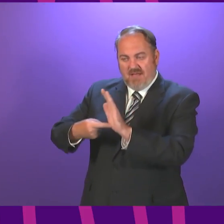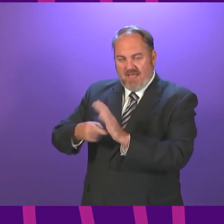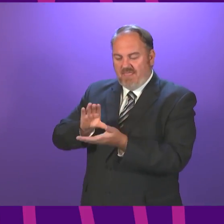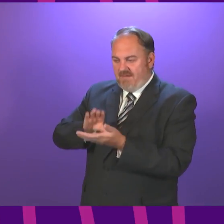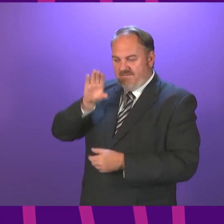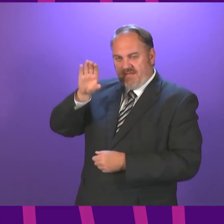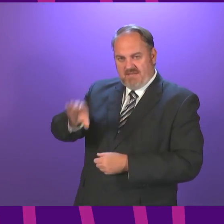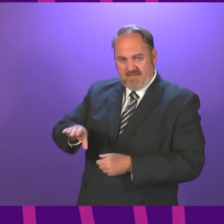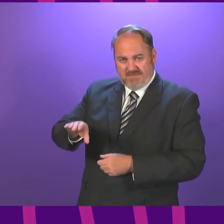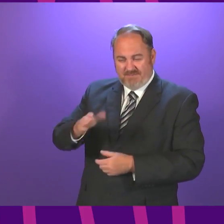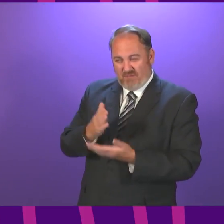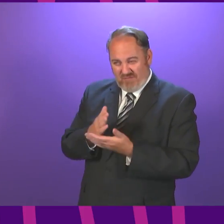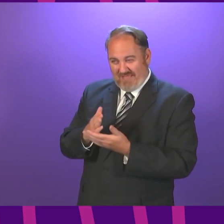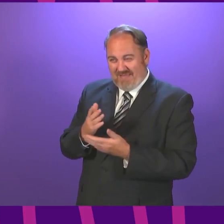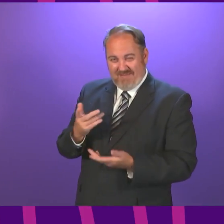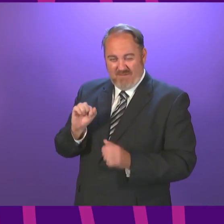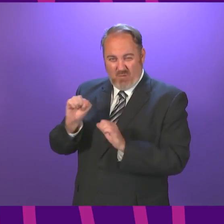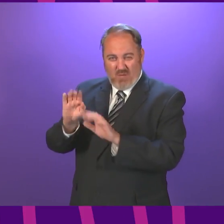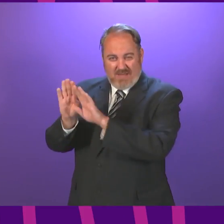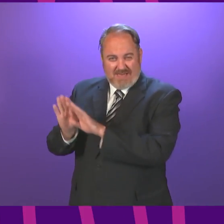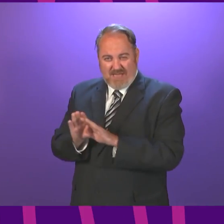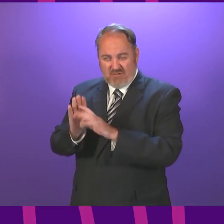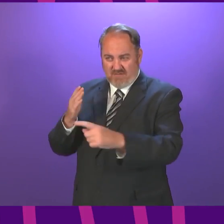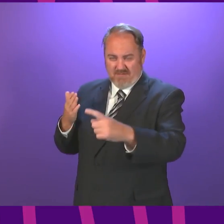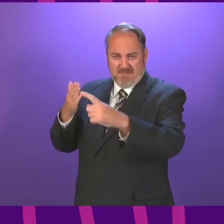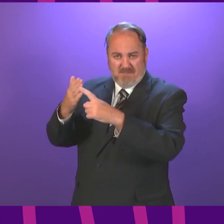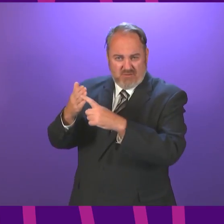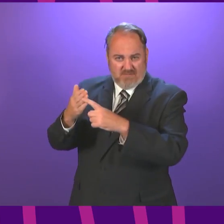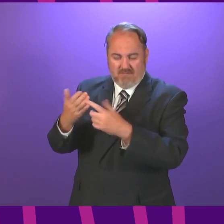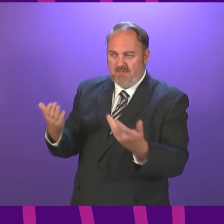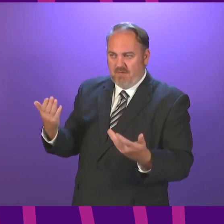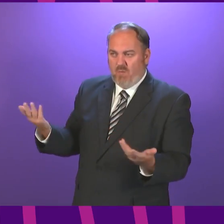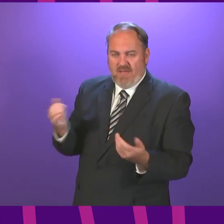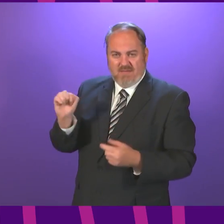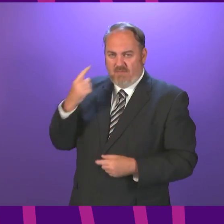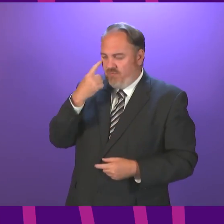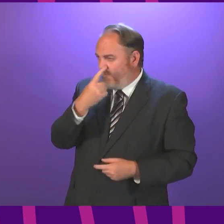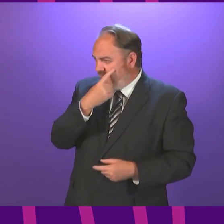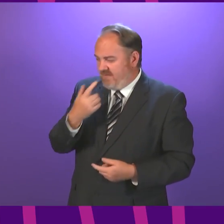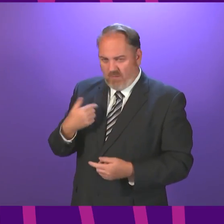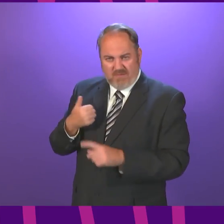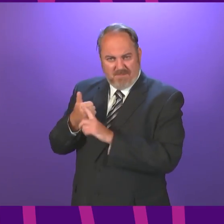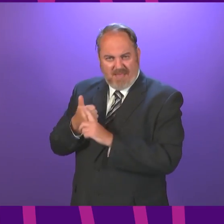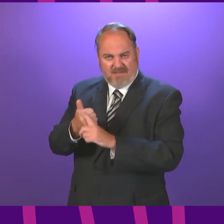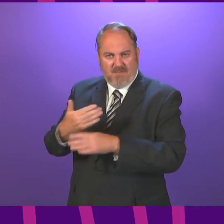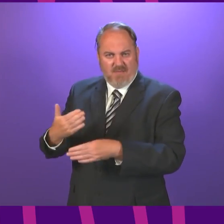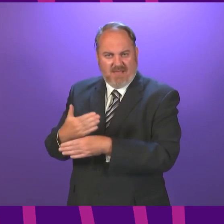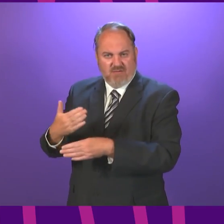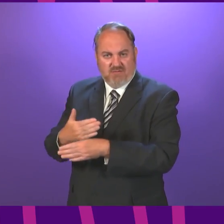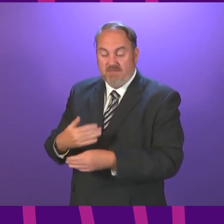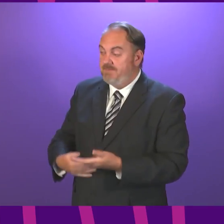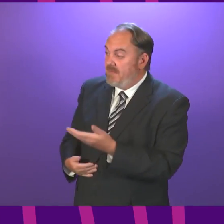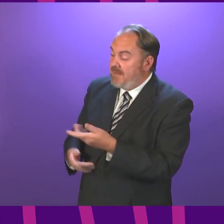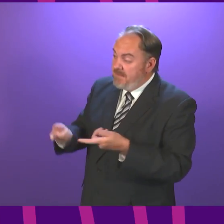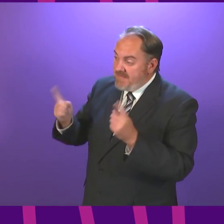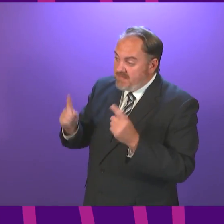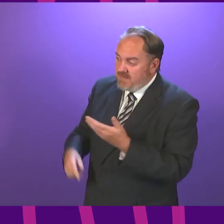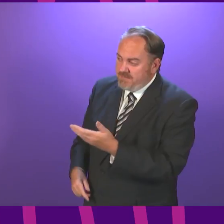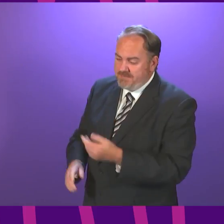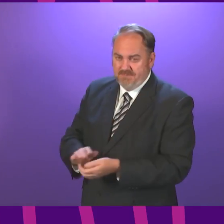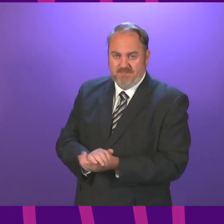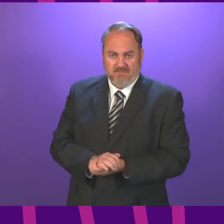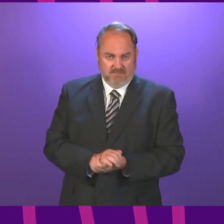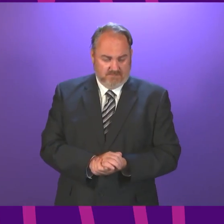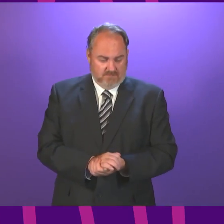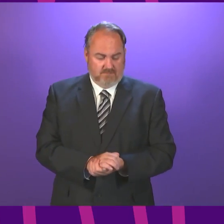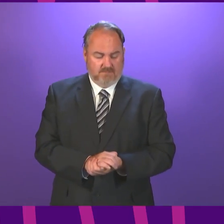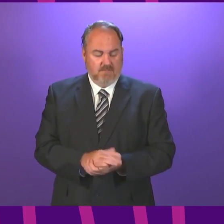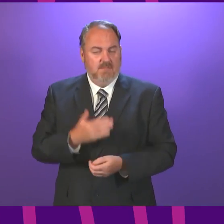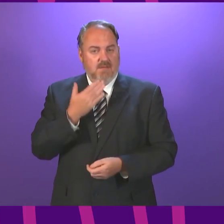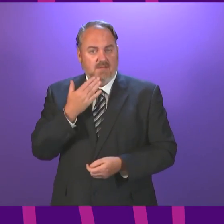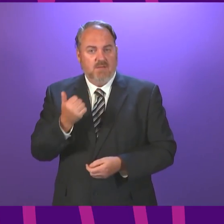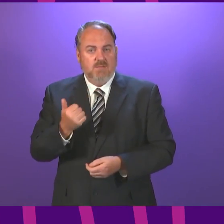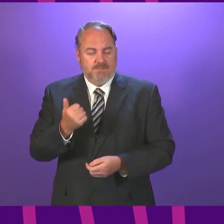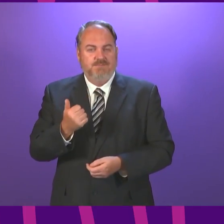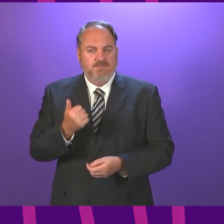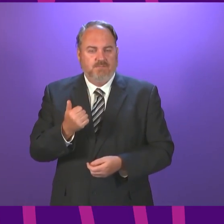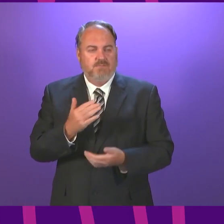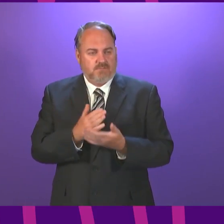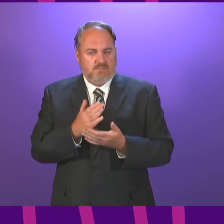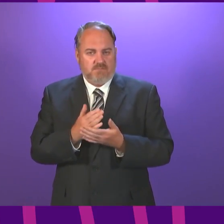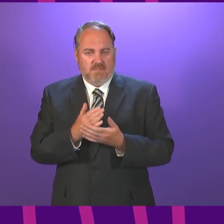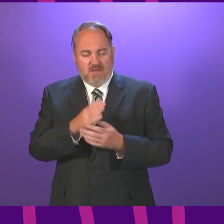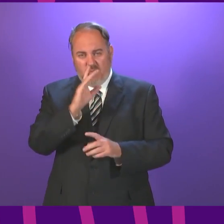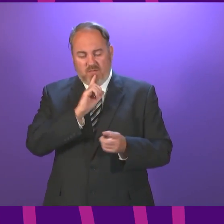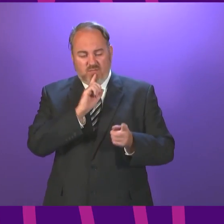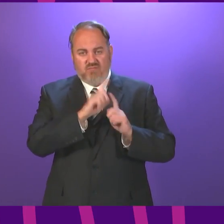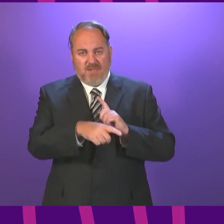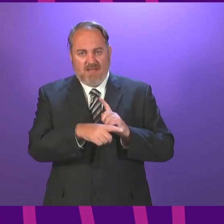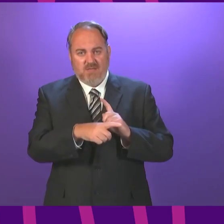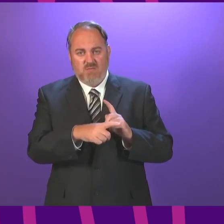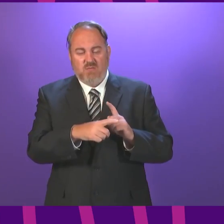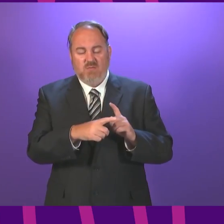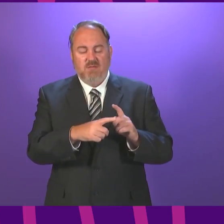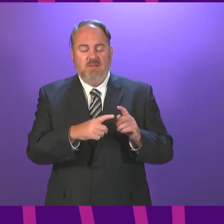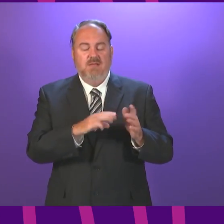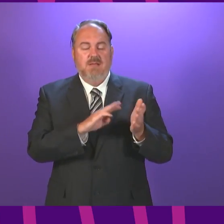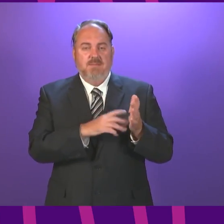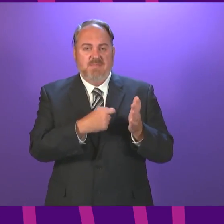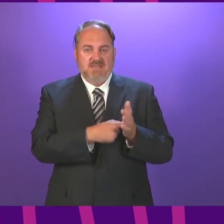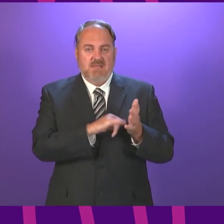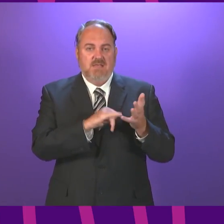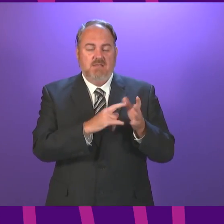If this really is a national mission, let the Government demonstrate that by its actions.